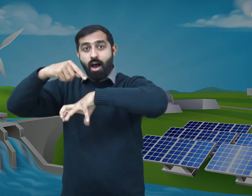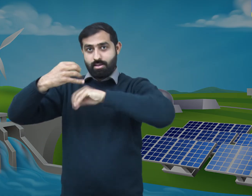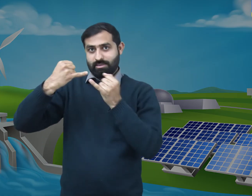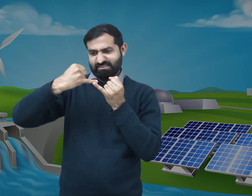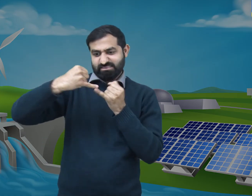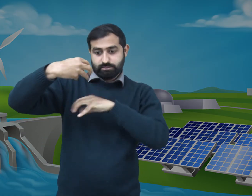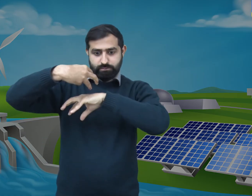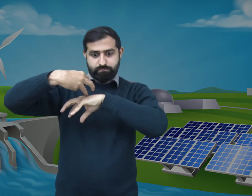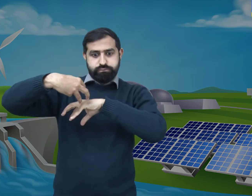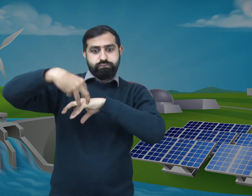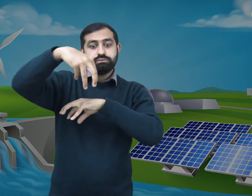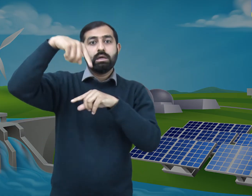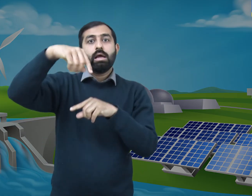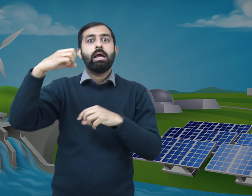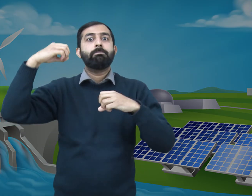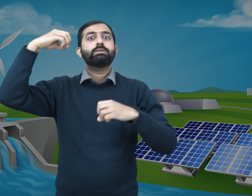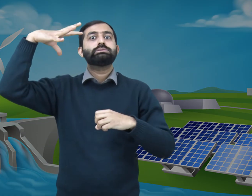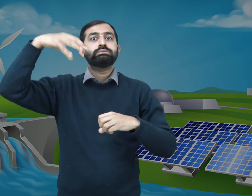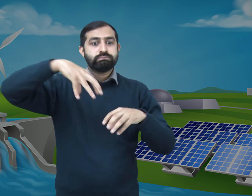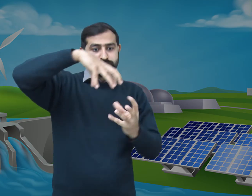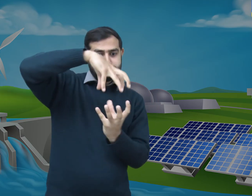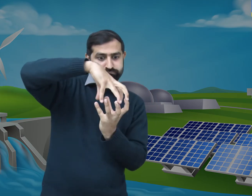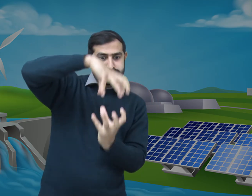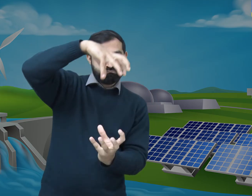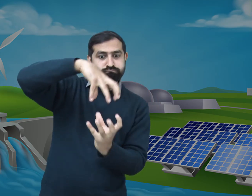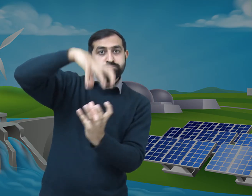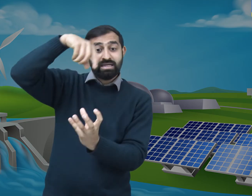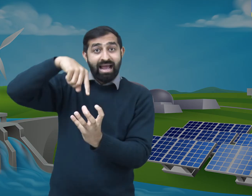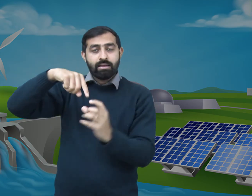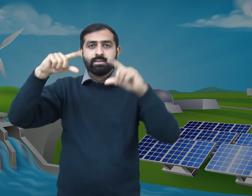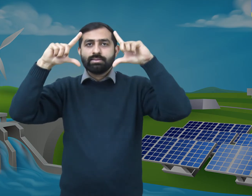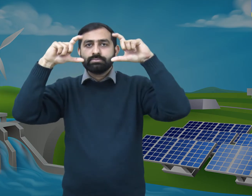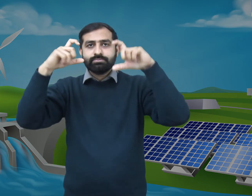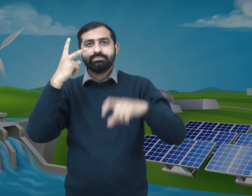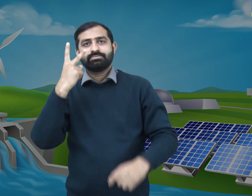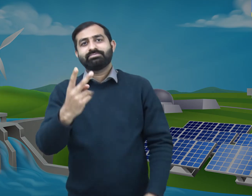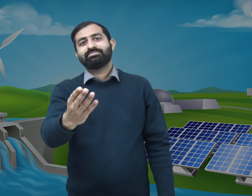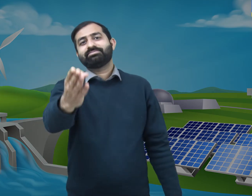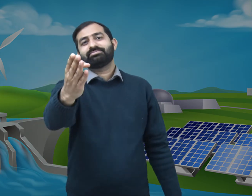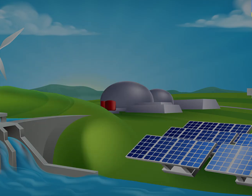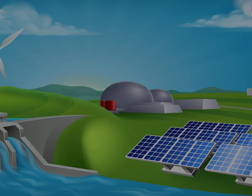This rotational motion is then transferred to a generator where electricity is generated. Let's see.